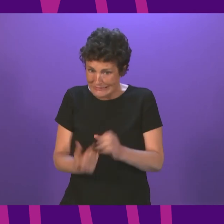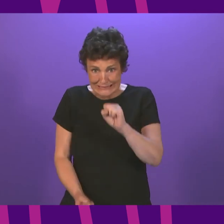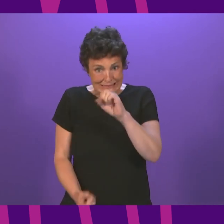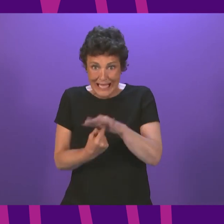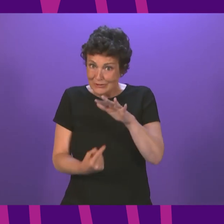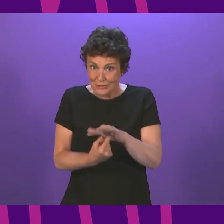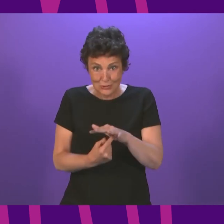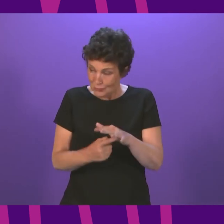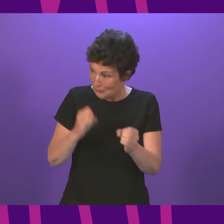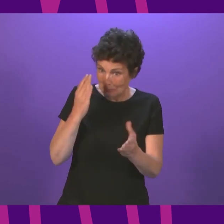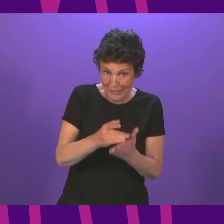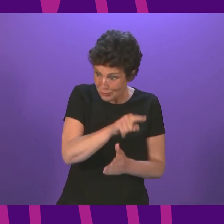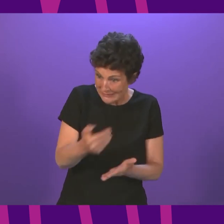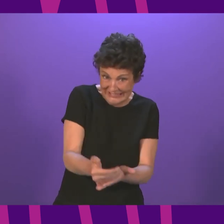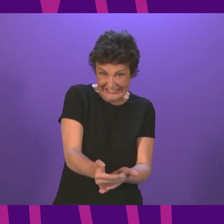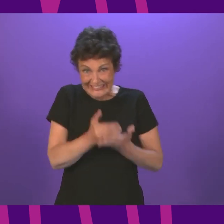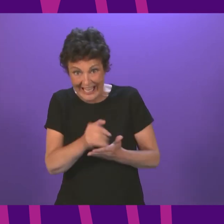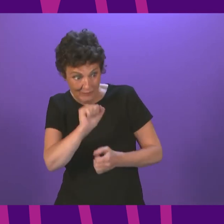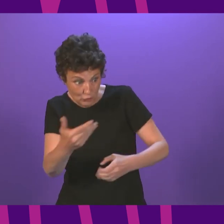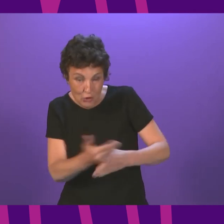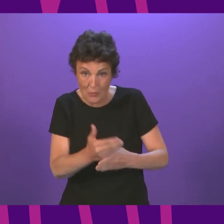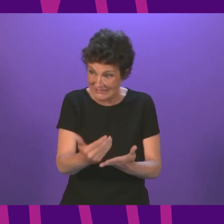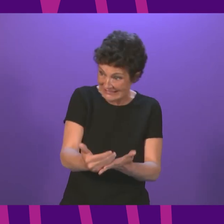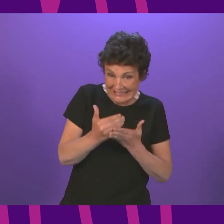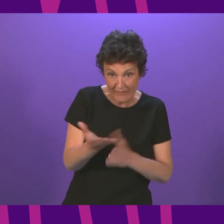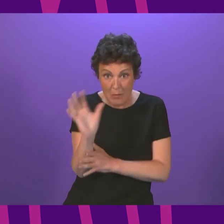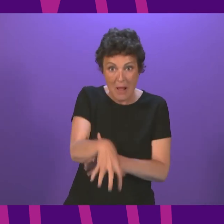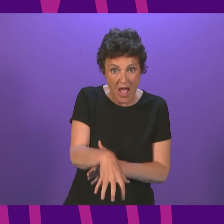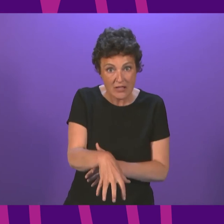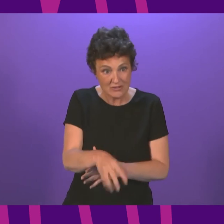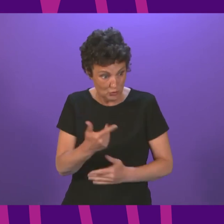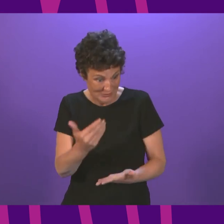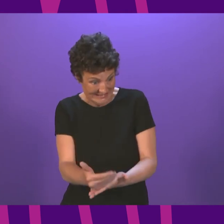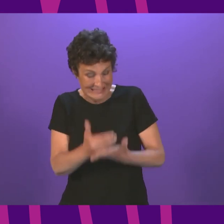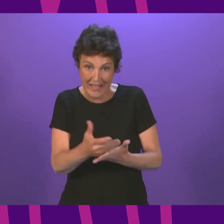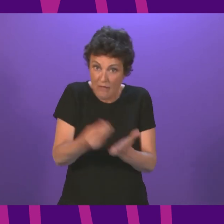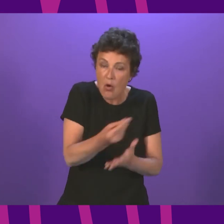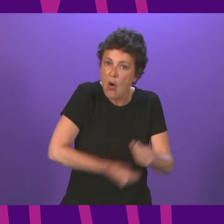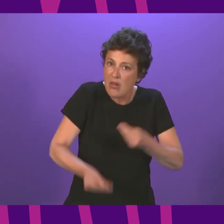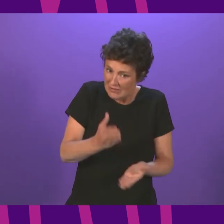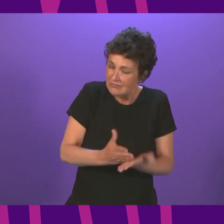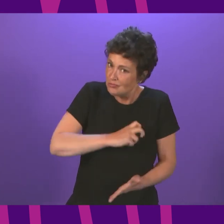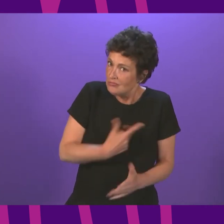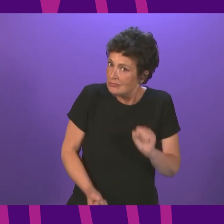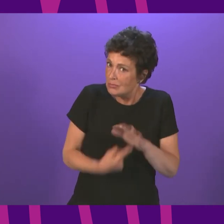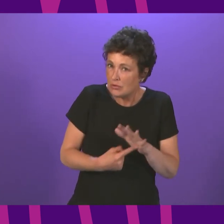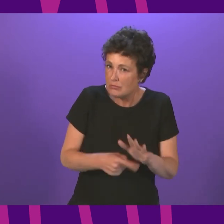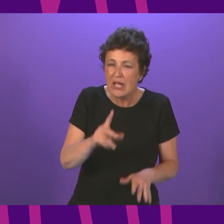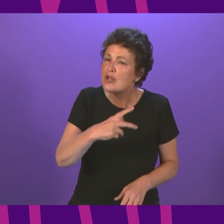mentioned will be sufficient to halt the tidal wave of eviction notices predicted by organisations in the housing sector. Labour will support the bill at decision time, but we are looking for concrete commitments